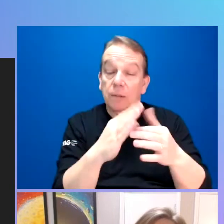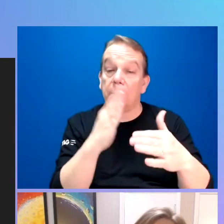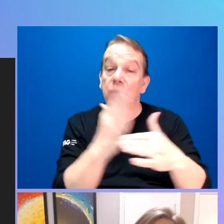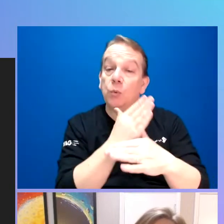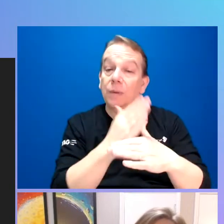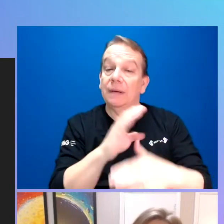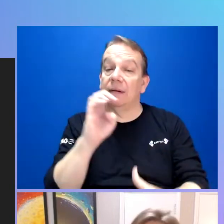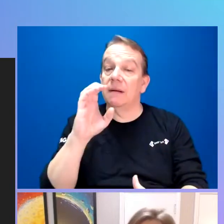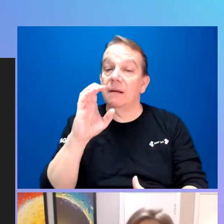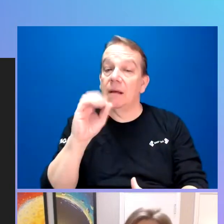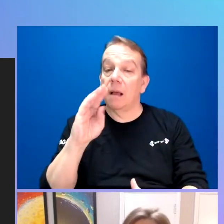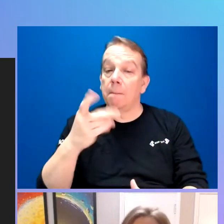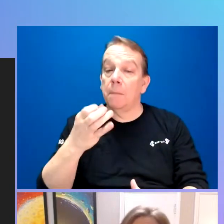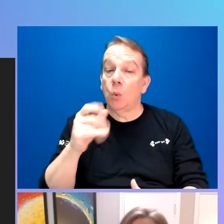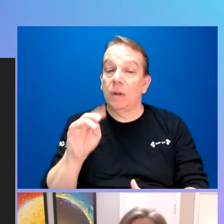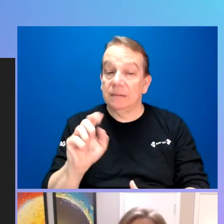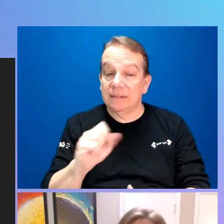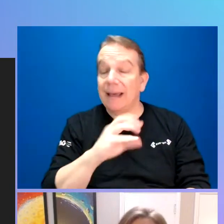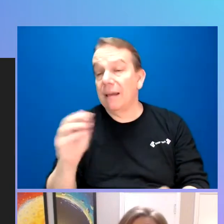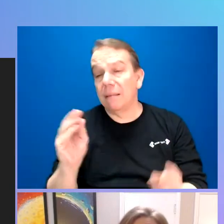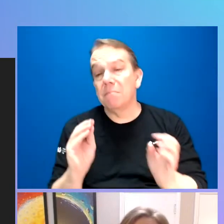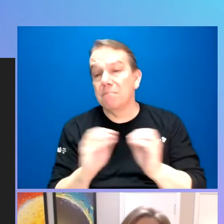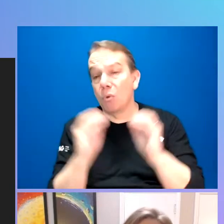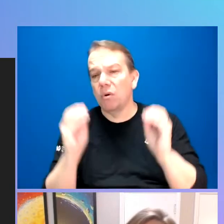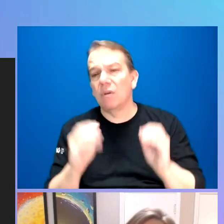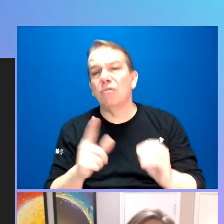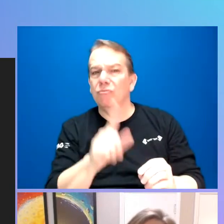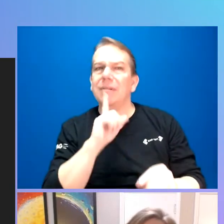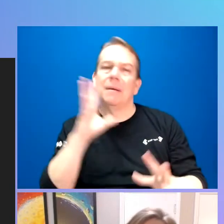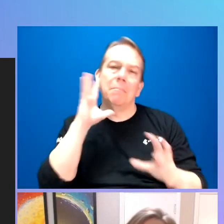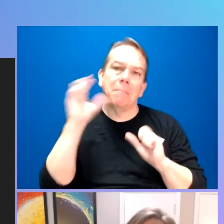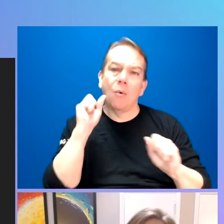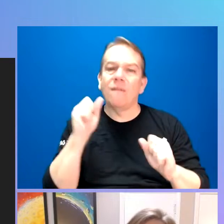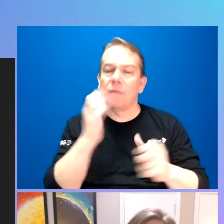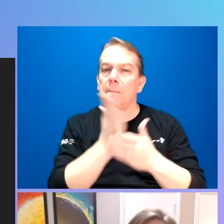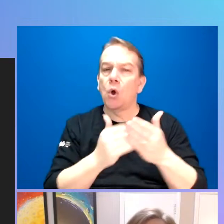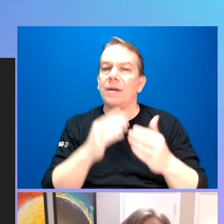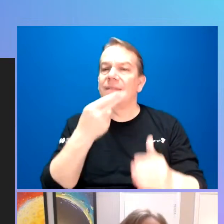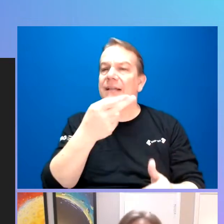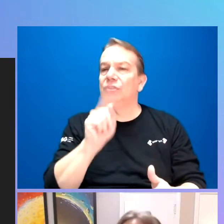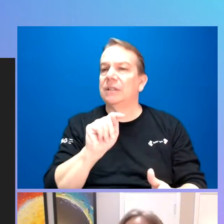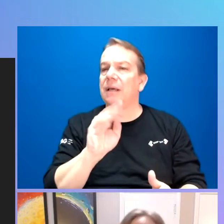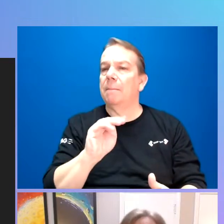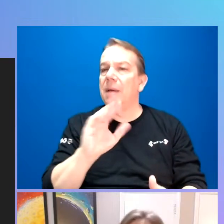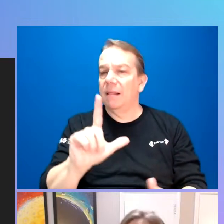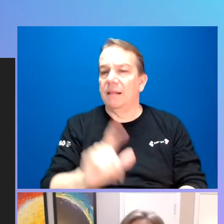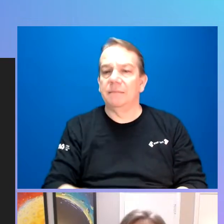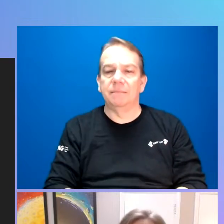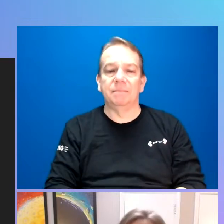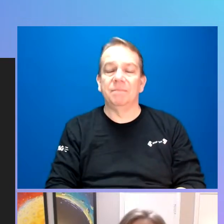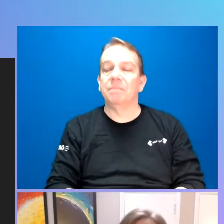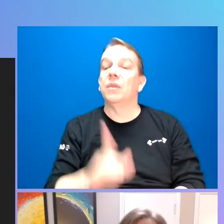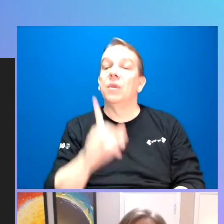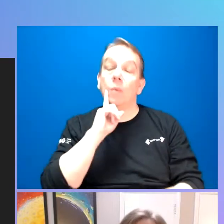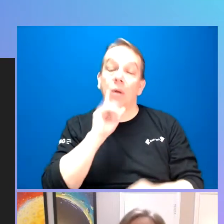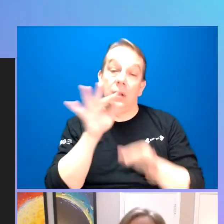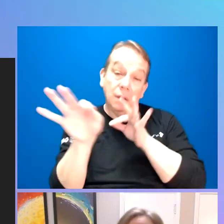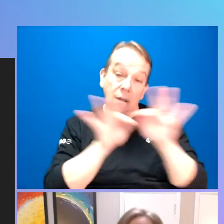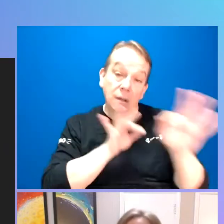and more. They're really powerful parts of the HTML element and we're not going to